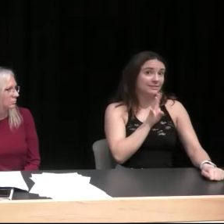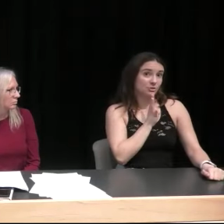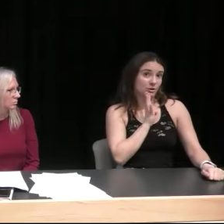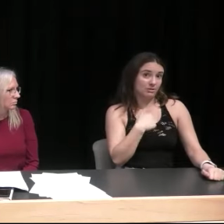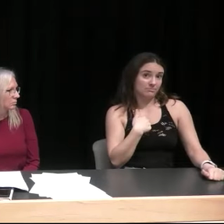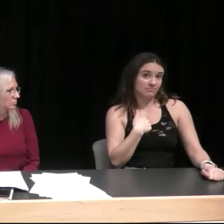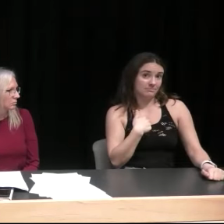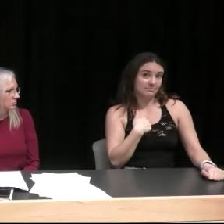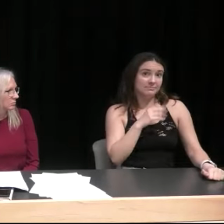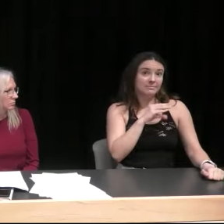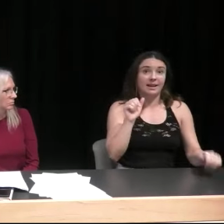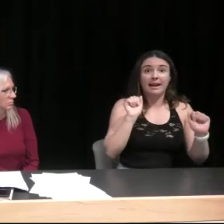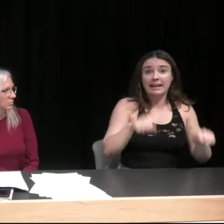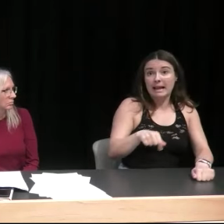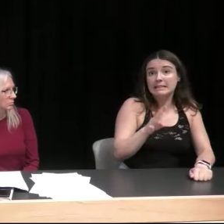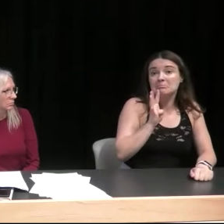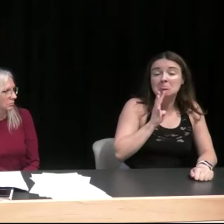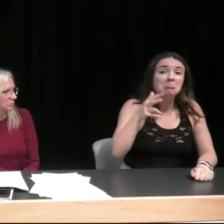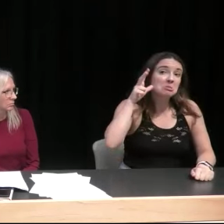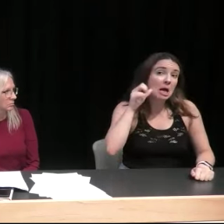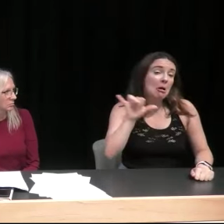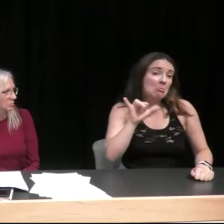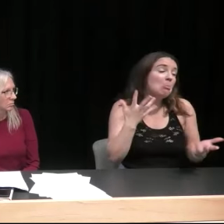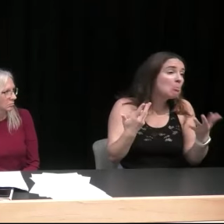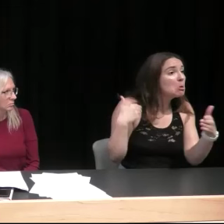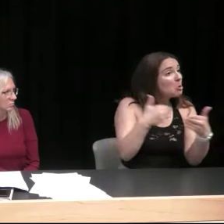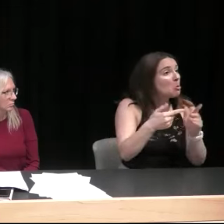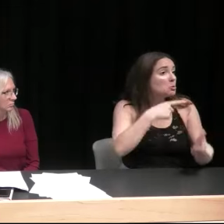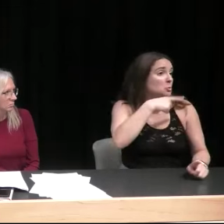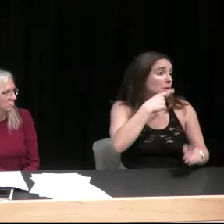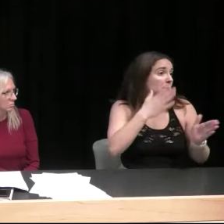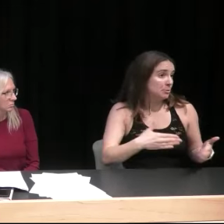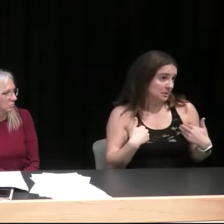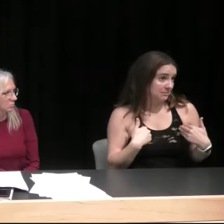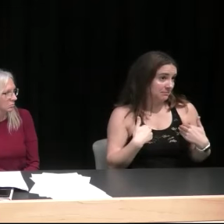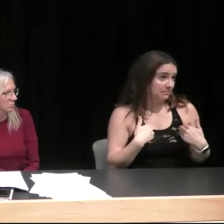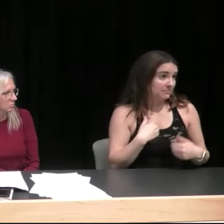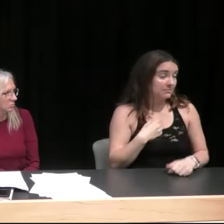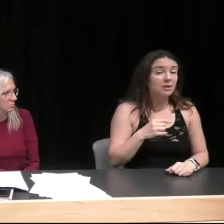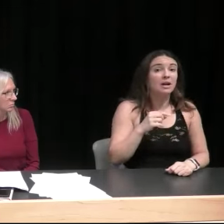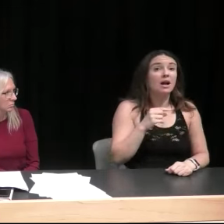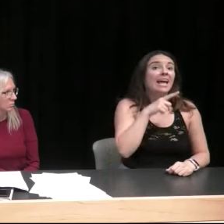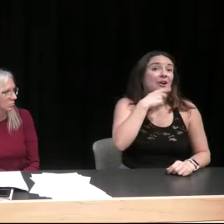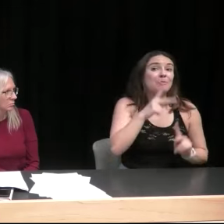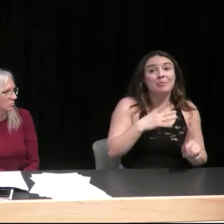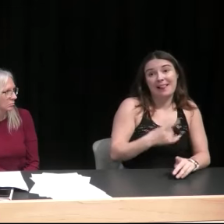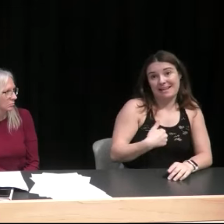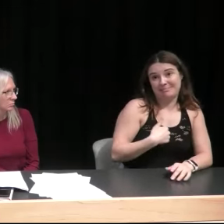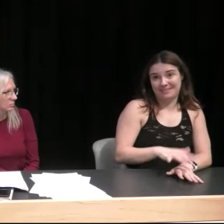for example I personally am able to talk and I sound my voice sounds pretty close to a hearing